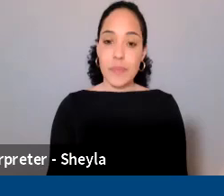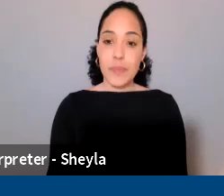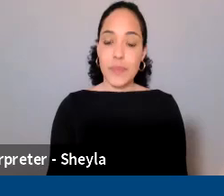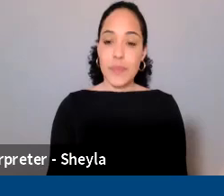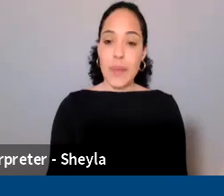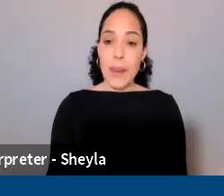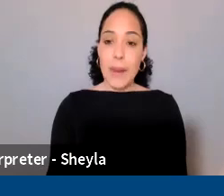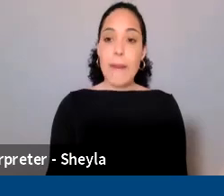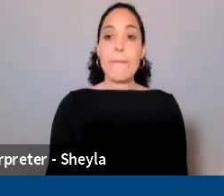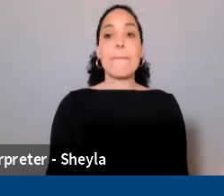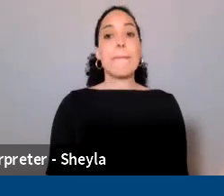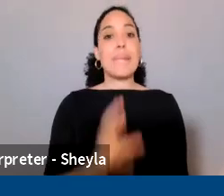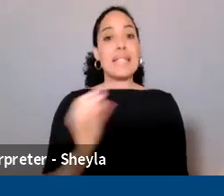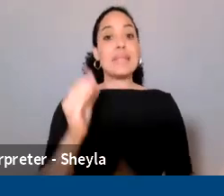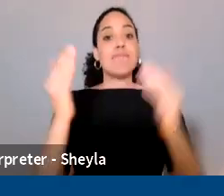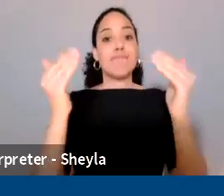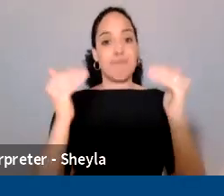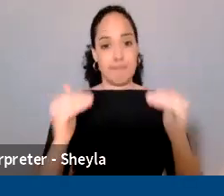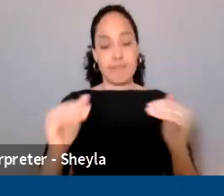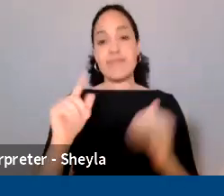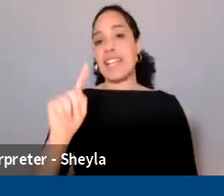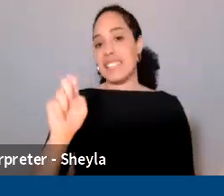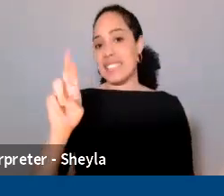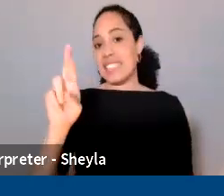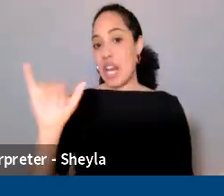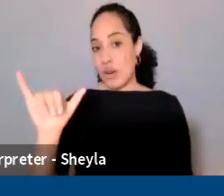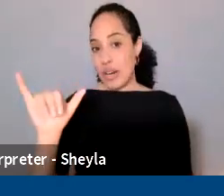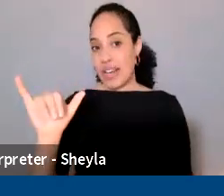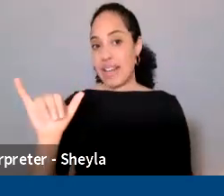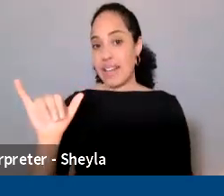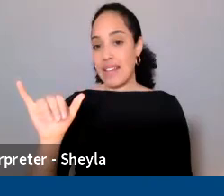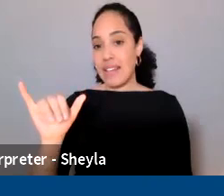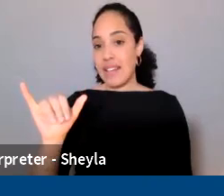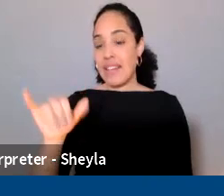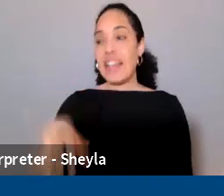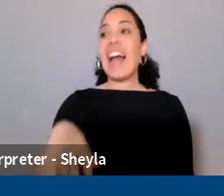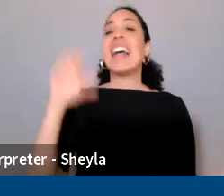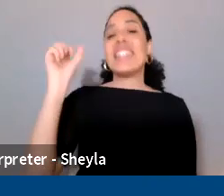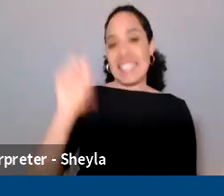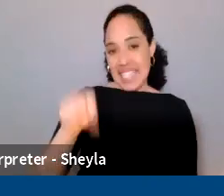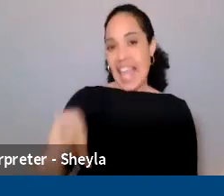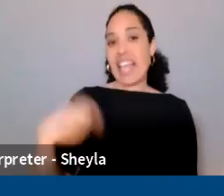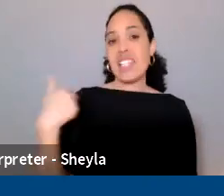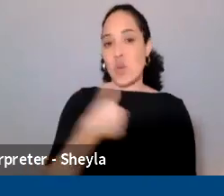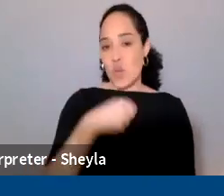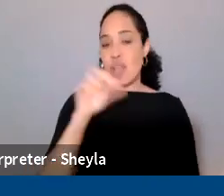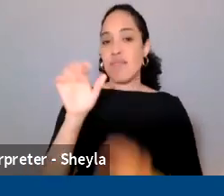and Terry yes we we did put the resource uh links in the chat but then also at the end of this